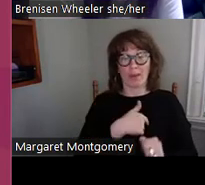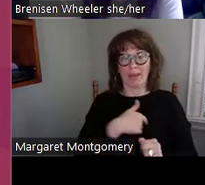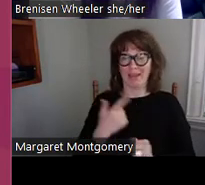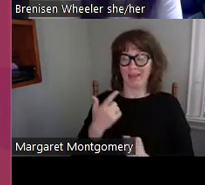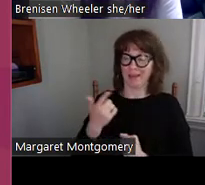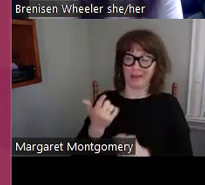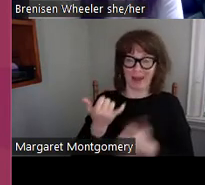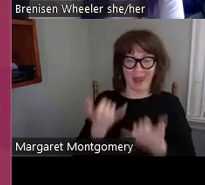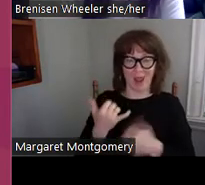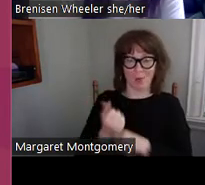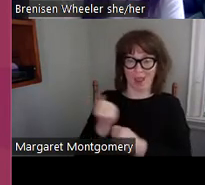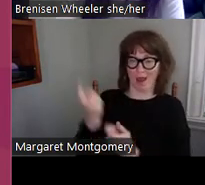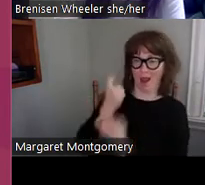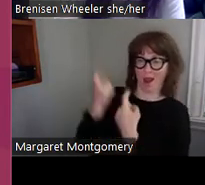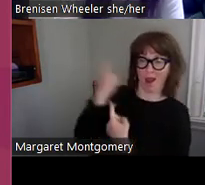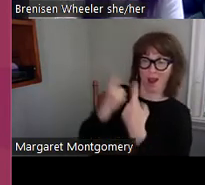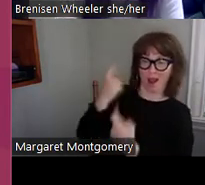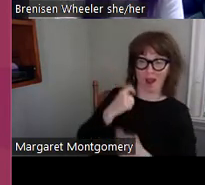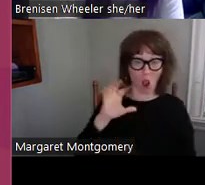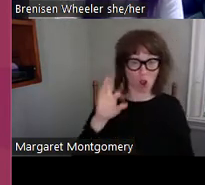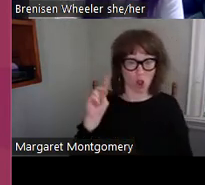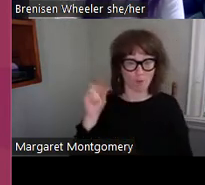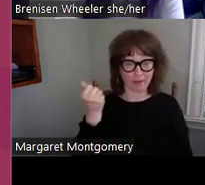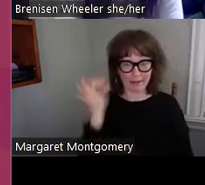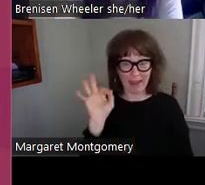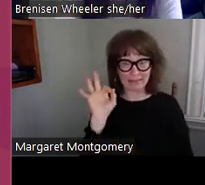massive balance, since it seems like more and more folks are experiencing and hearing